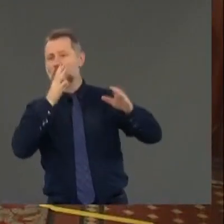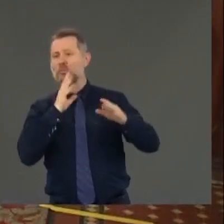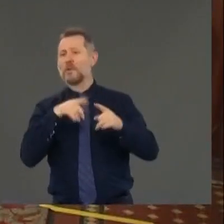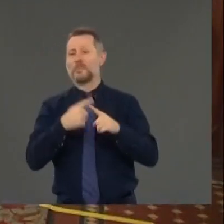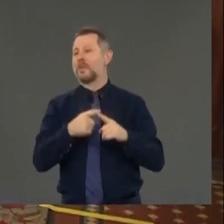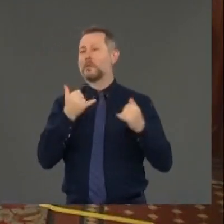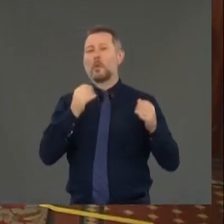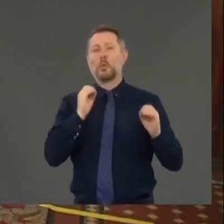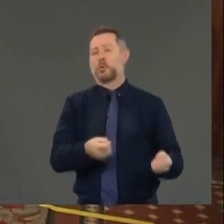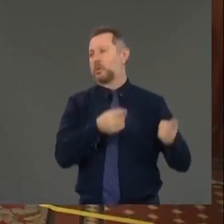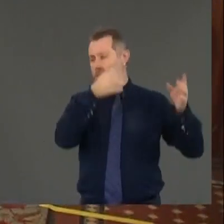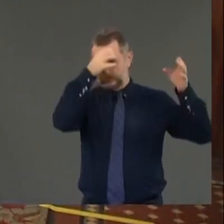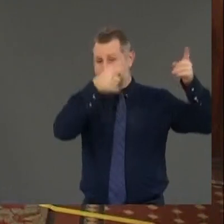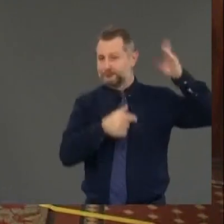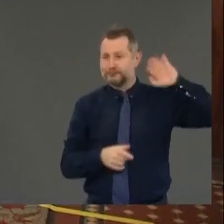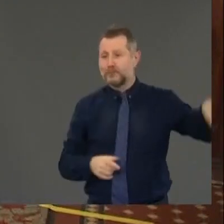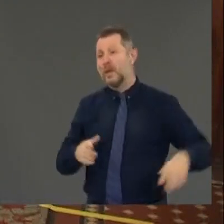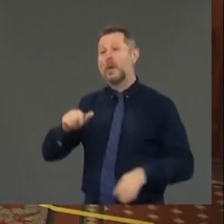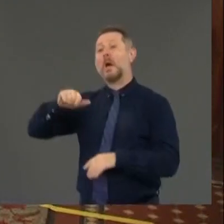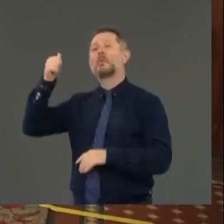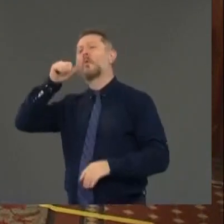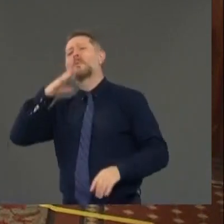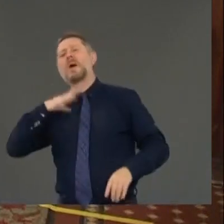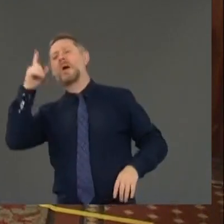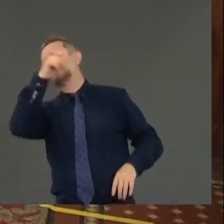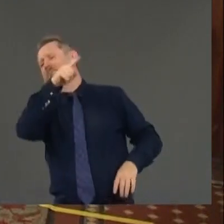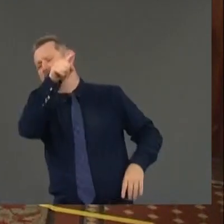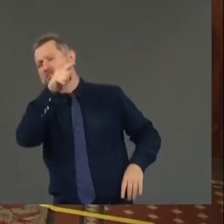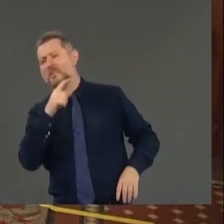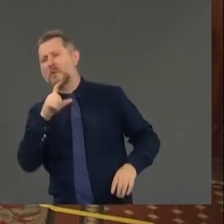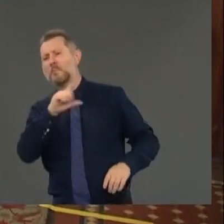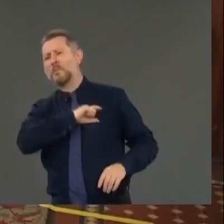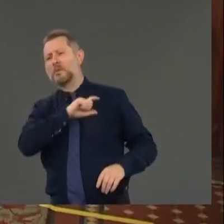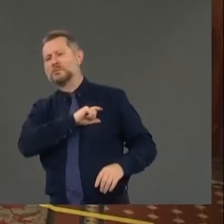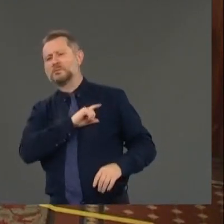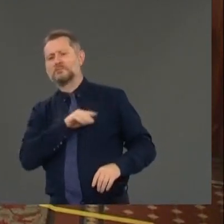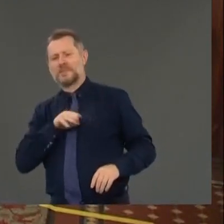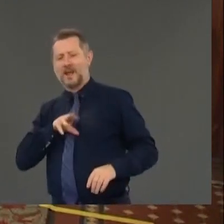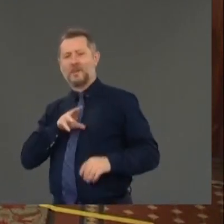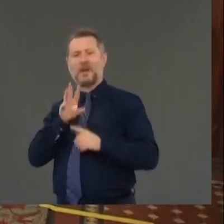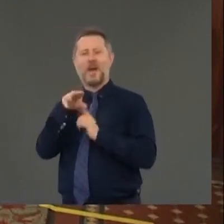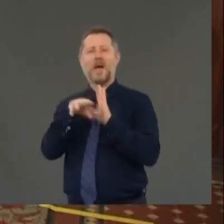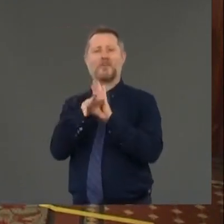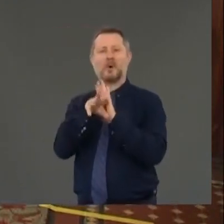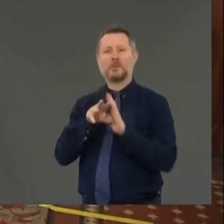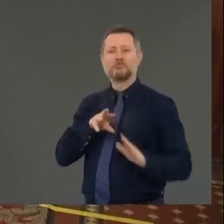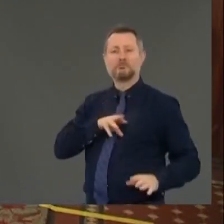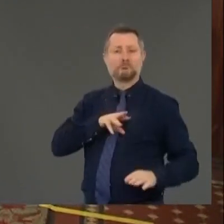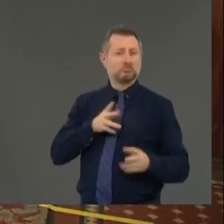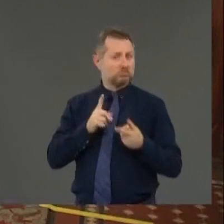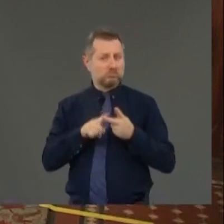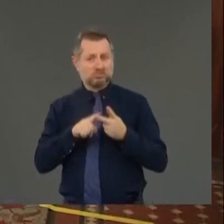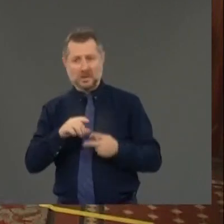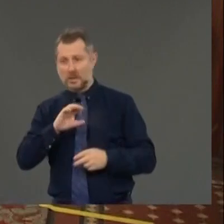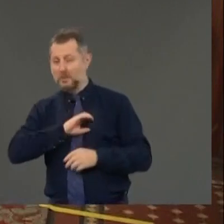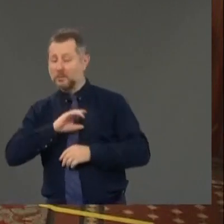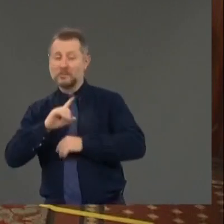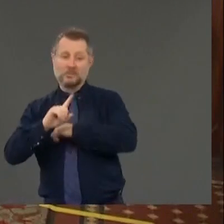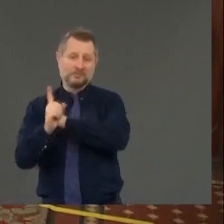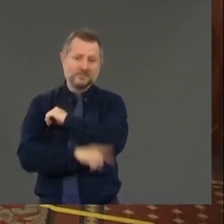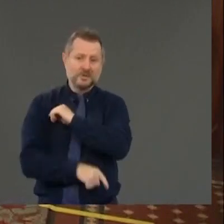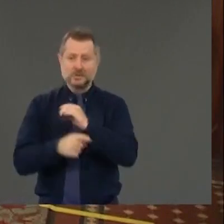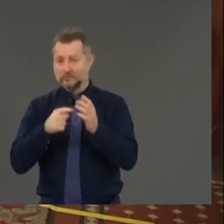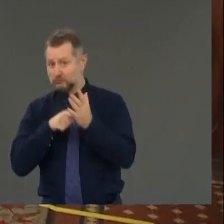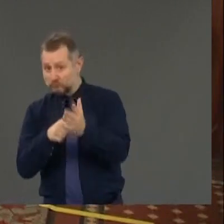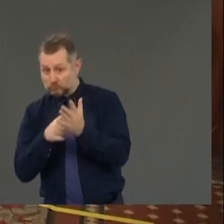THE GOVERNMENT HAS TO KNOW WHAT